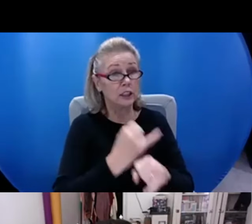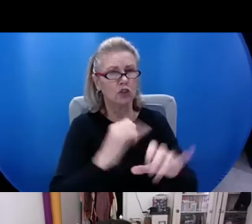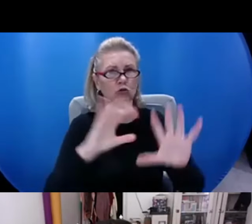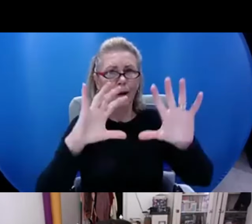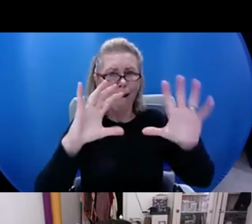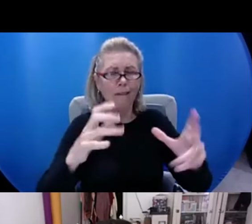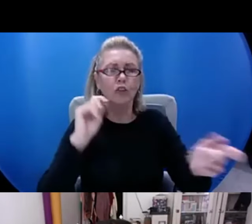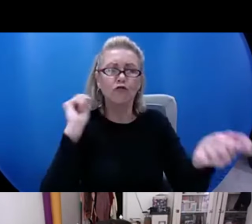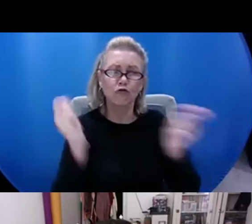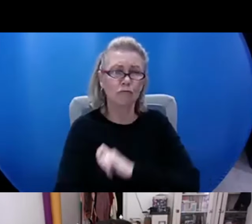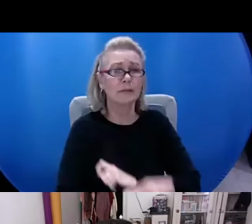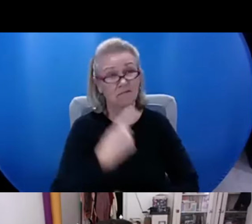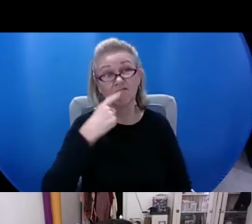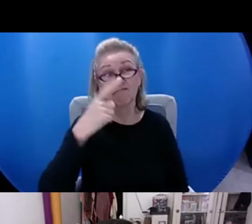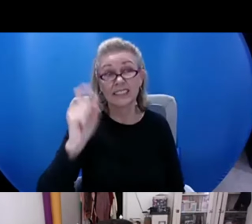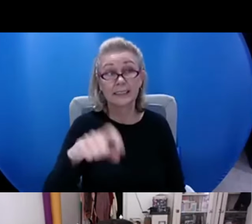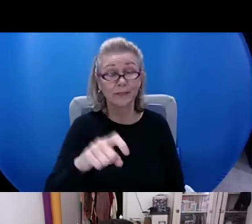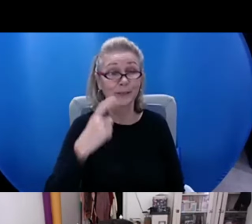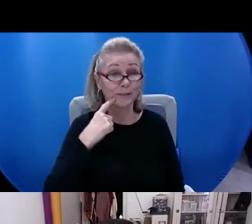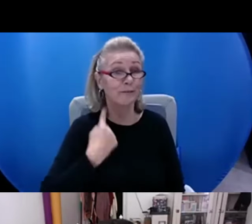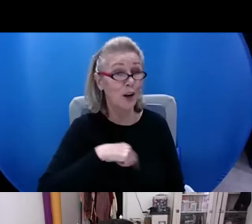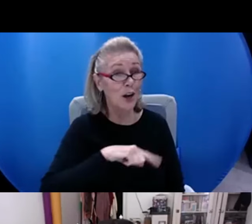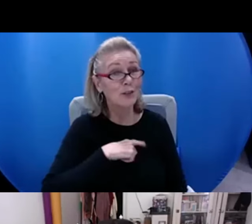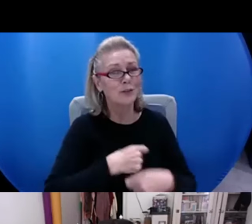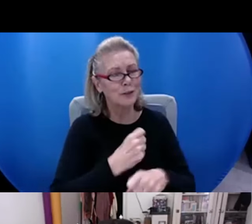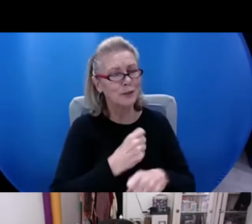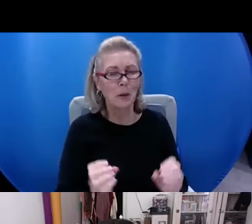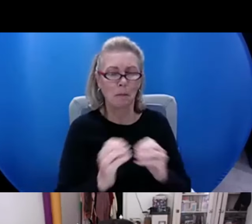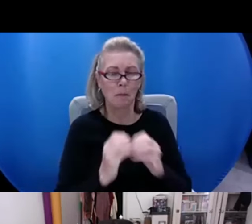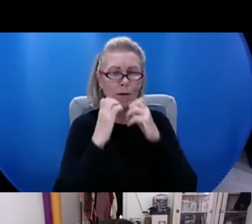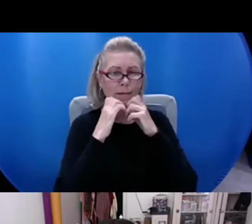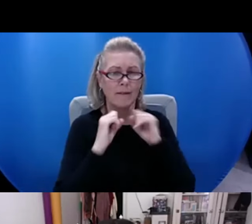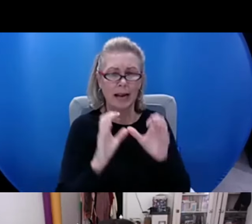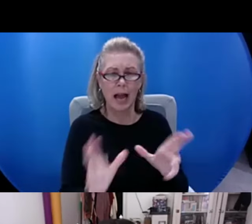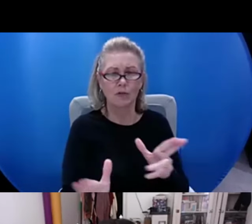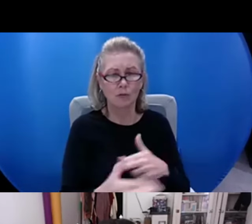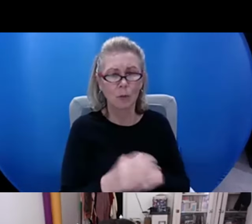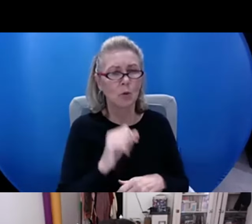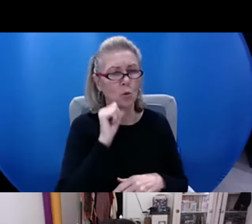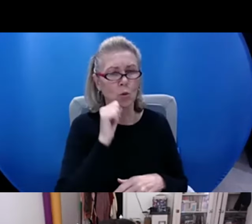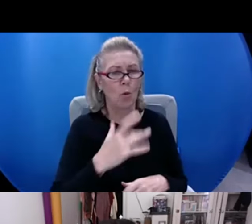us to create more caring classrooms so we're not just doing these projects in isolation.